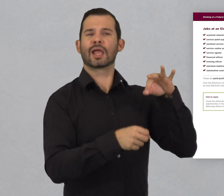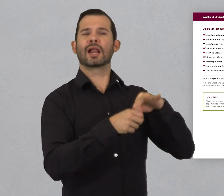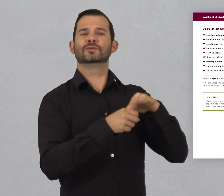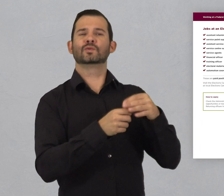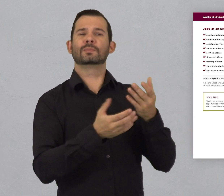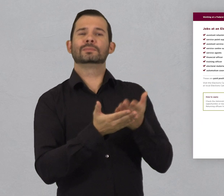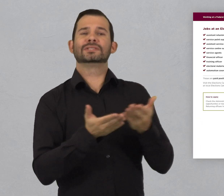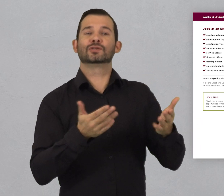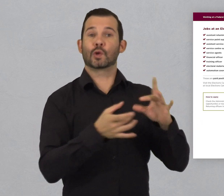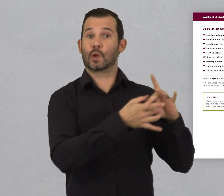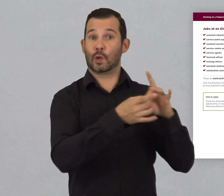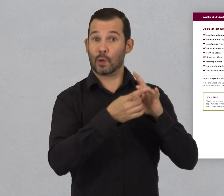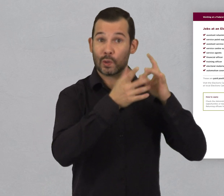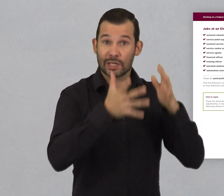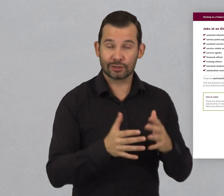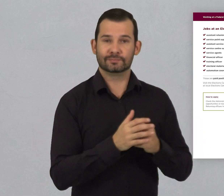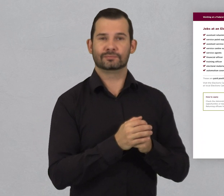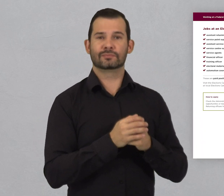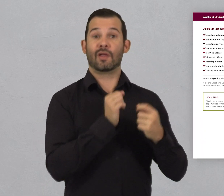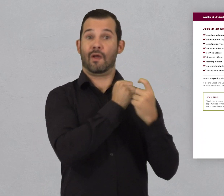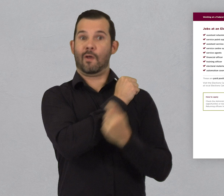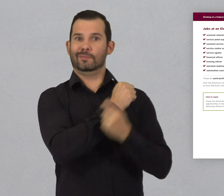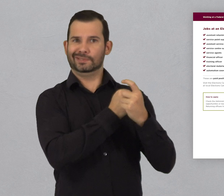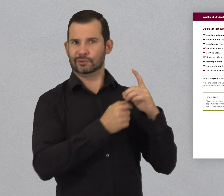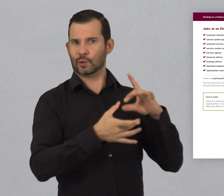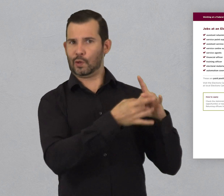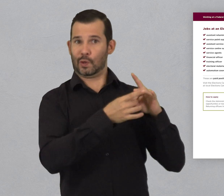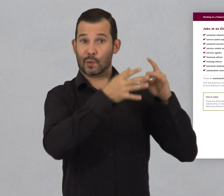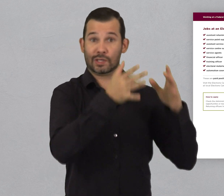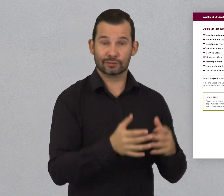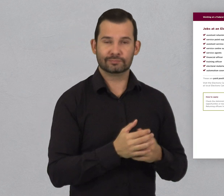coordinator automation coordinator • assistant automation coordinator